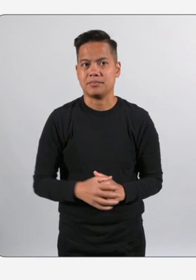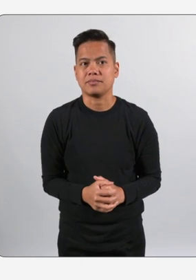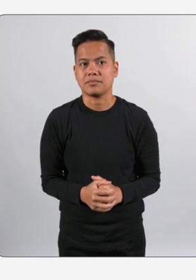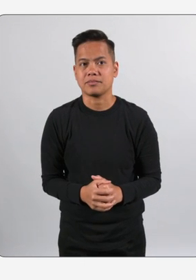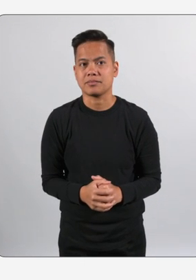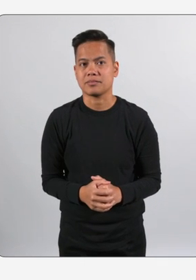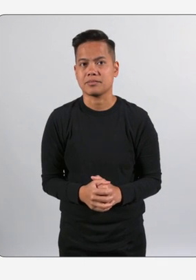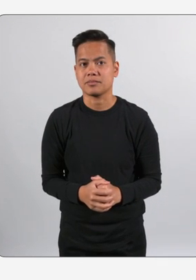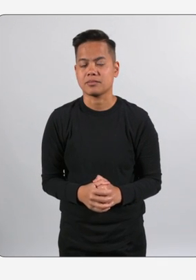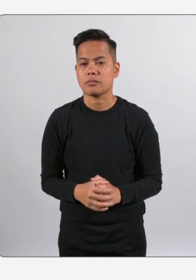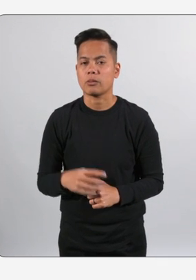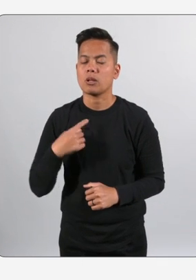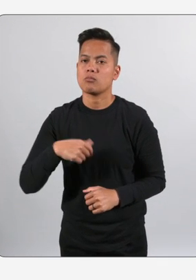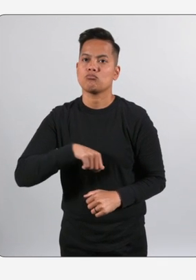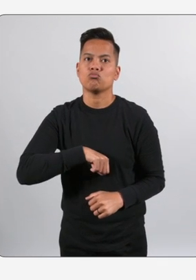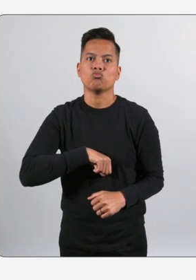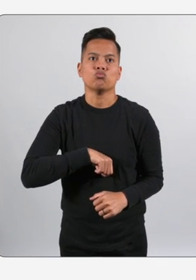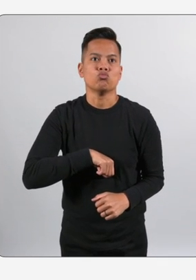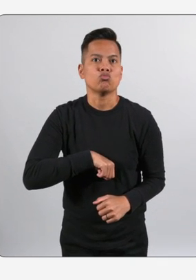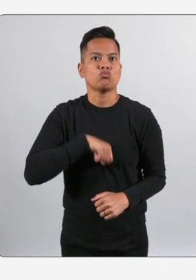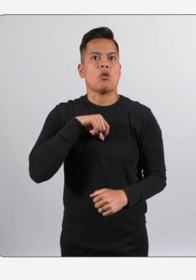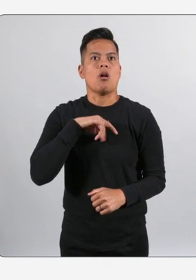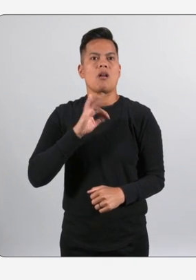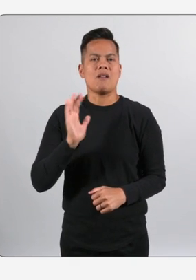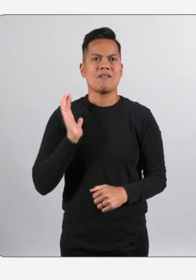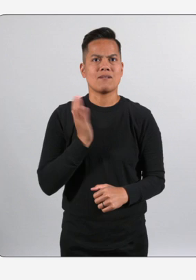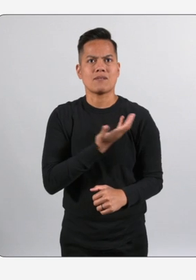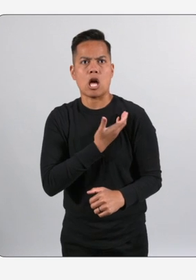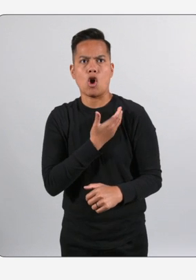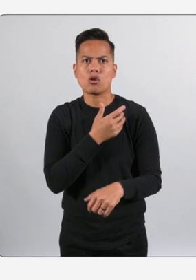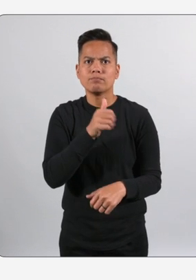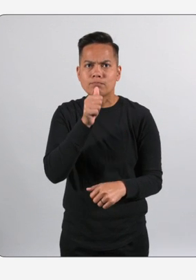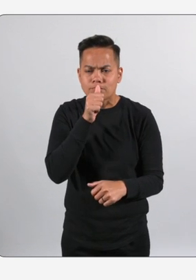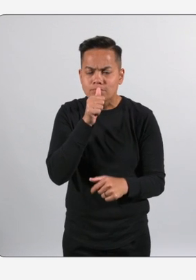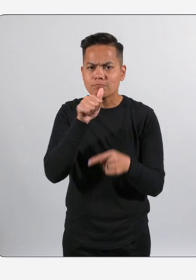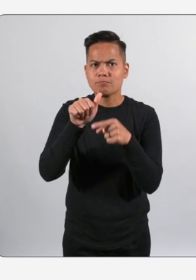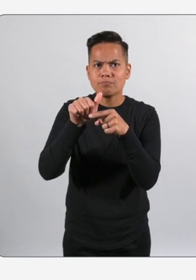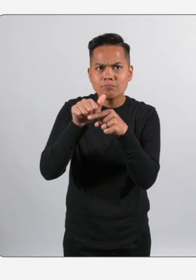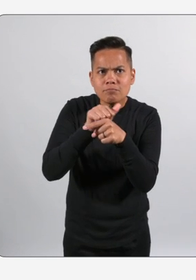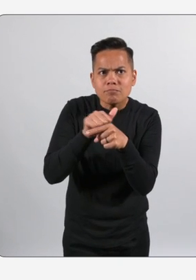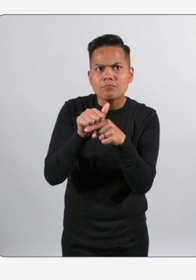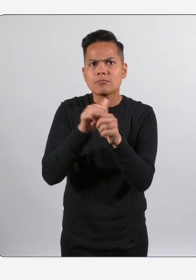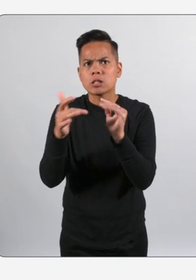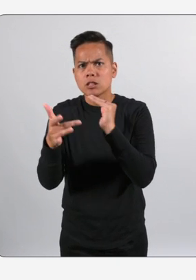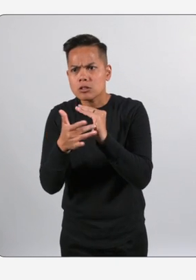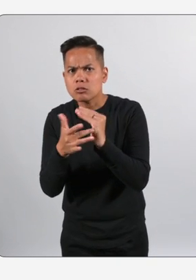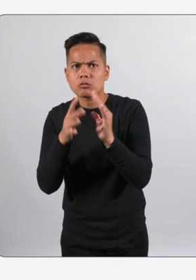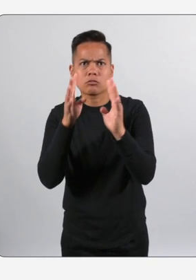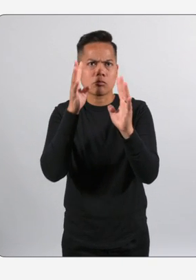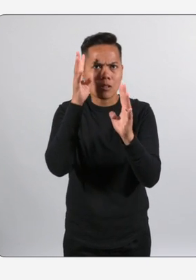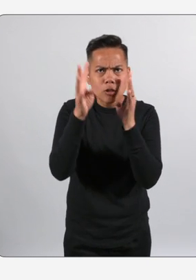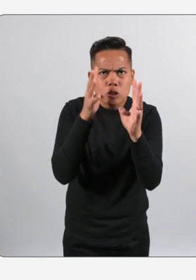We’re proud of our leading track record of privacy practices, technical innovation and industry collaboration.